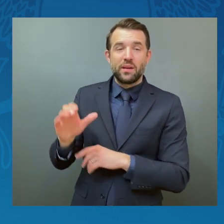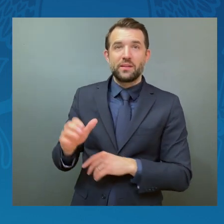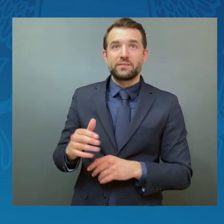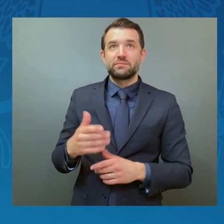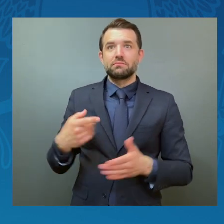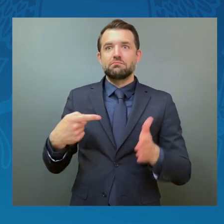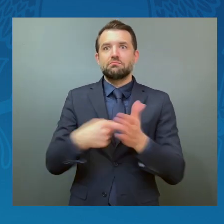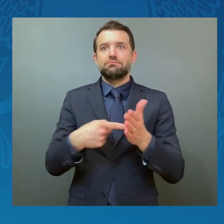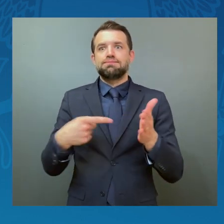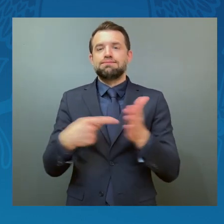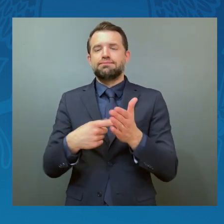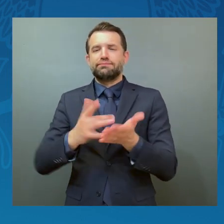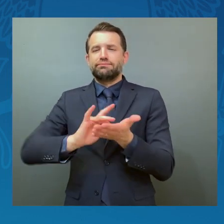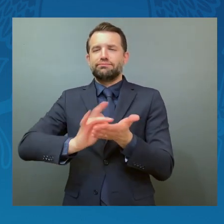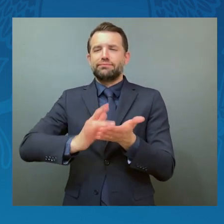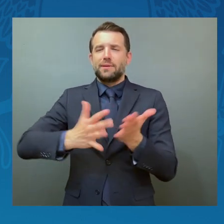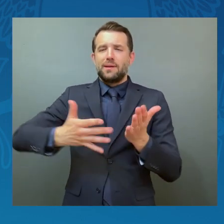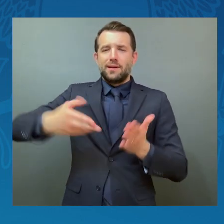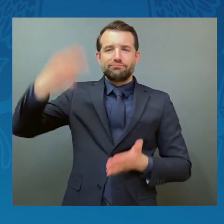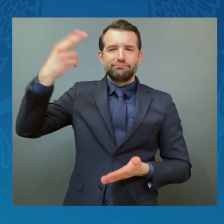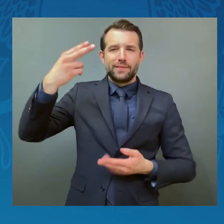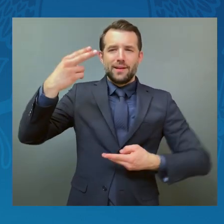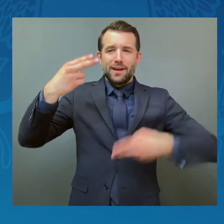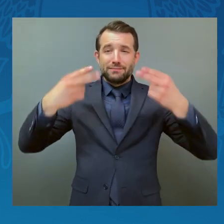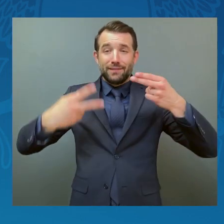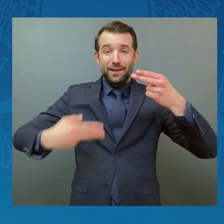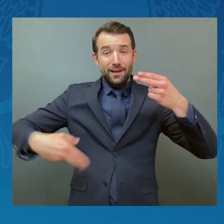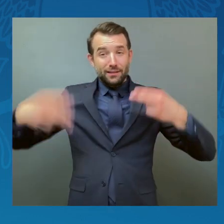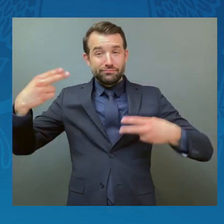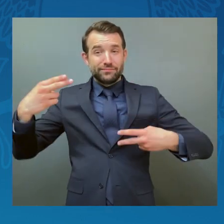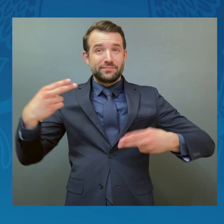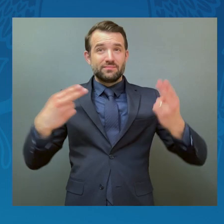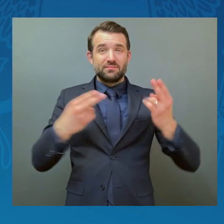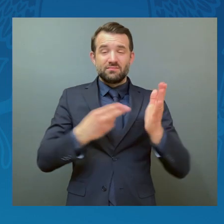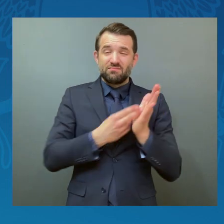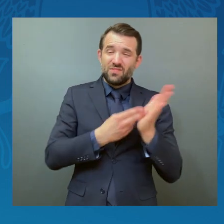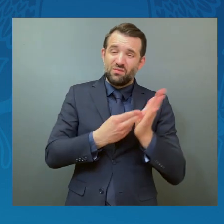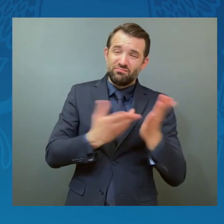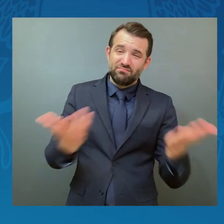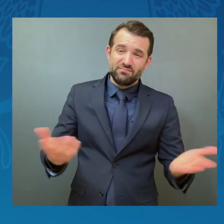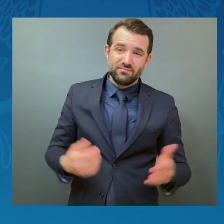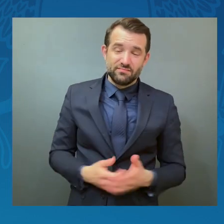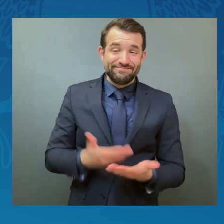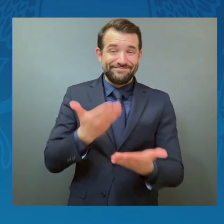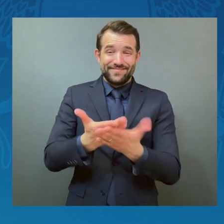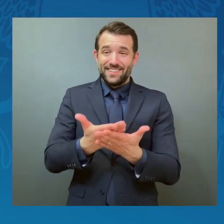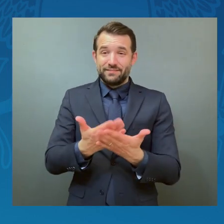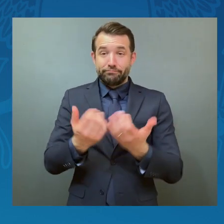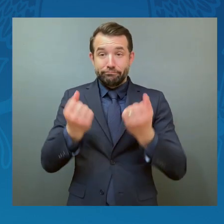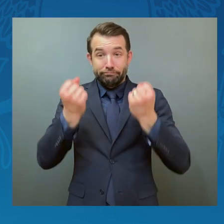It is a painful truth for too many families, some two-thirds of debtors,